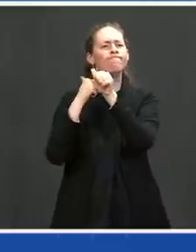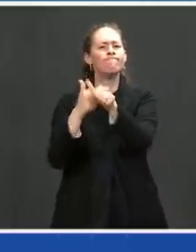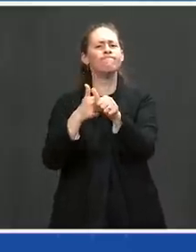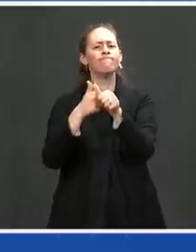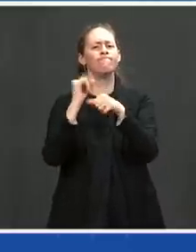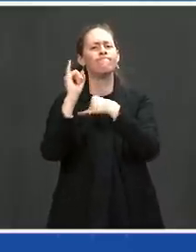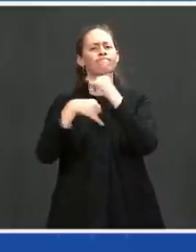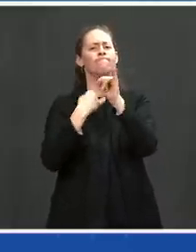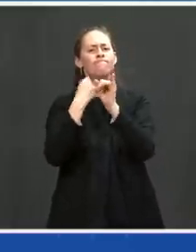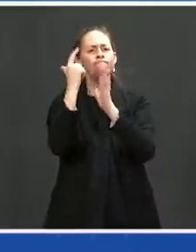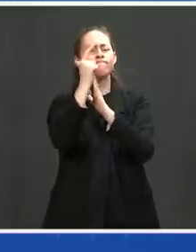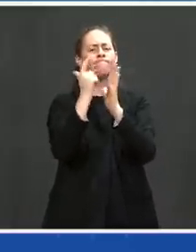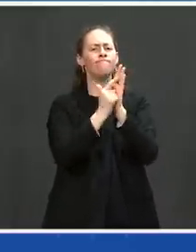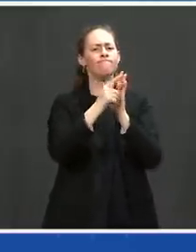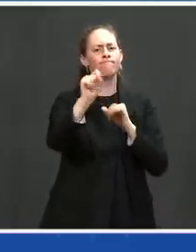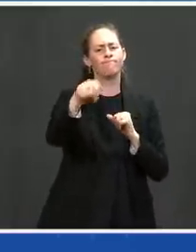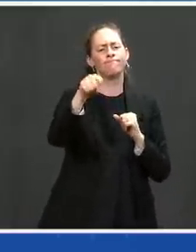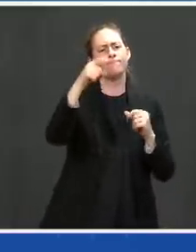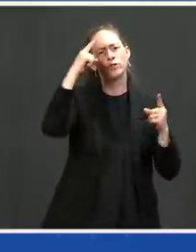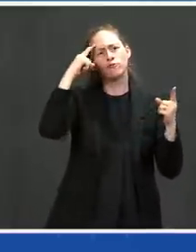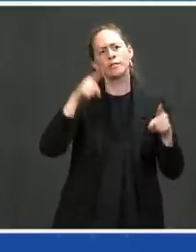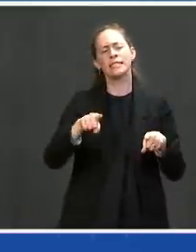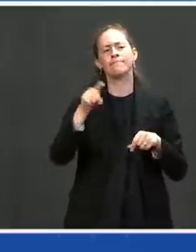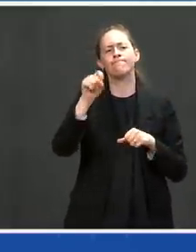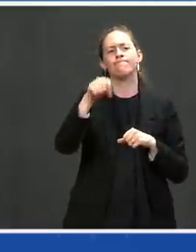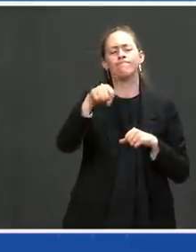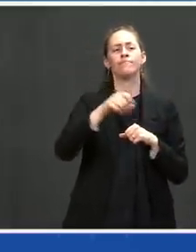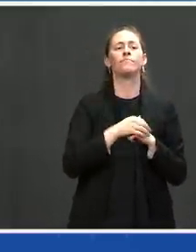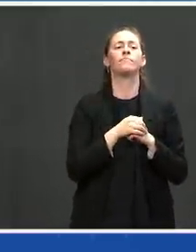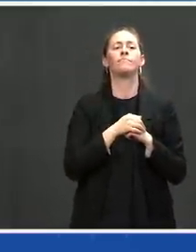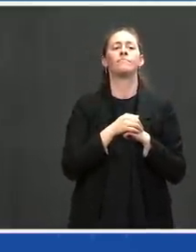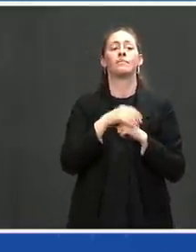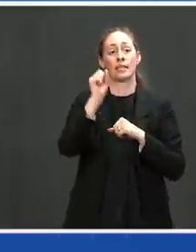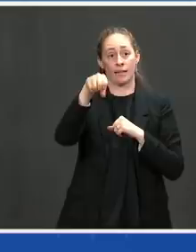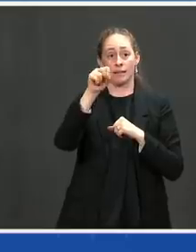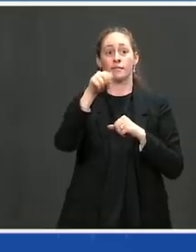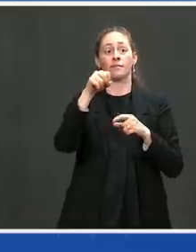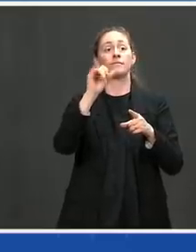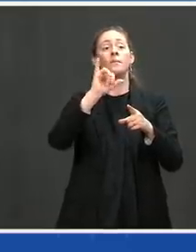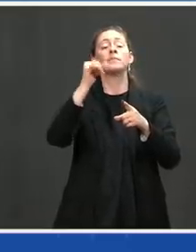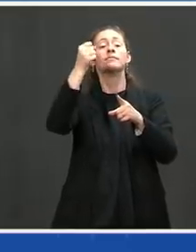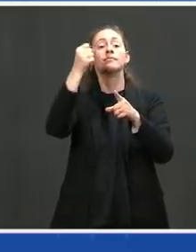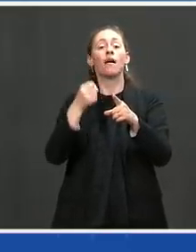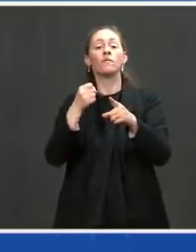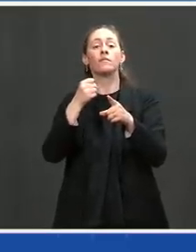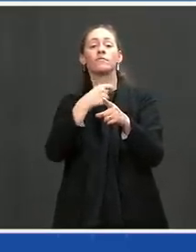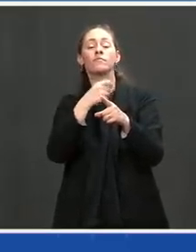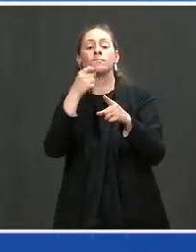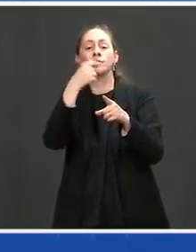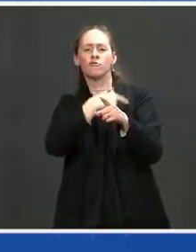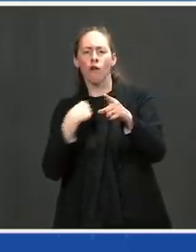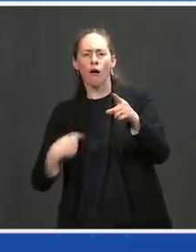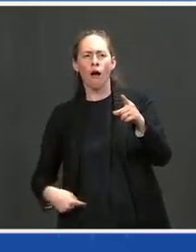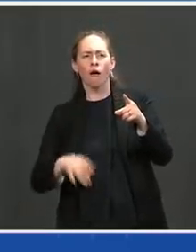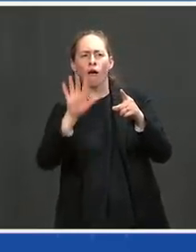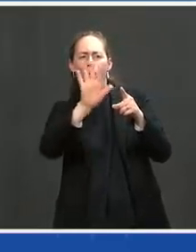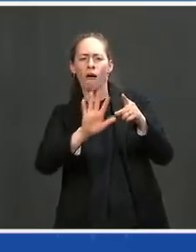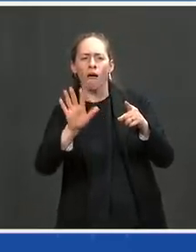whether it relates to the South China Sea or the North China Sea, or their agreement made on Taiwan, or a whole range of other things.